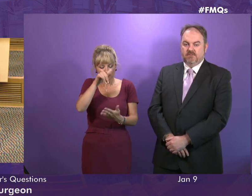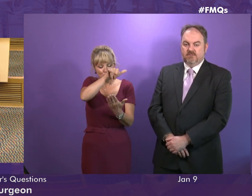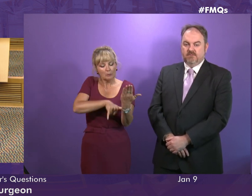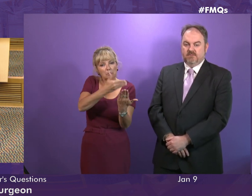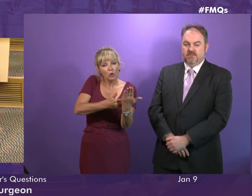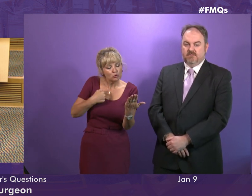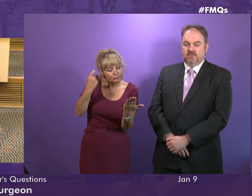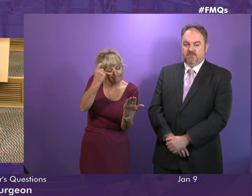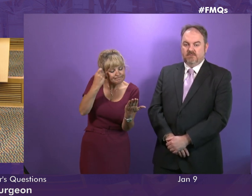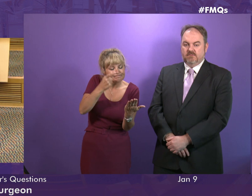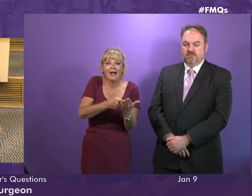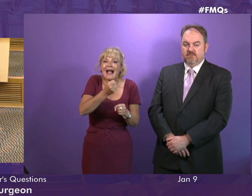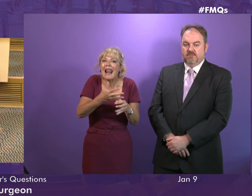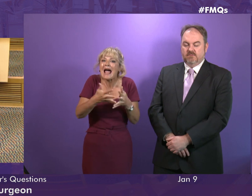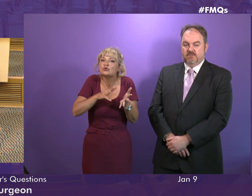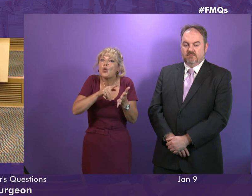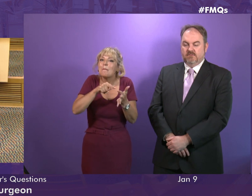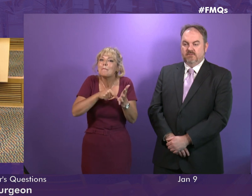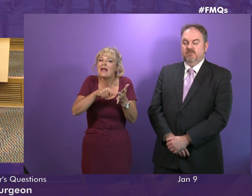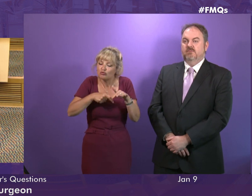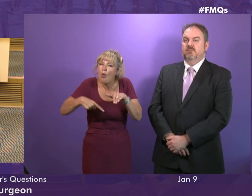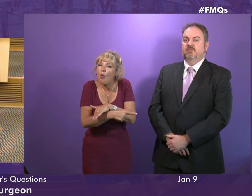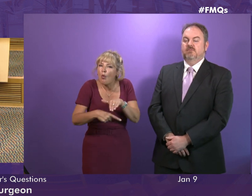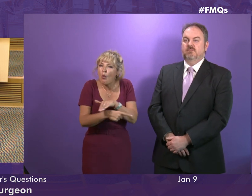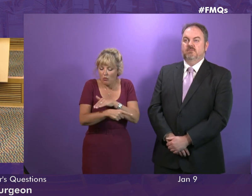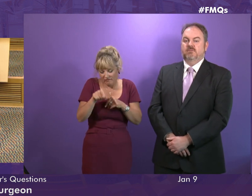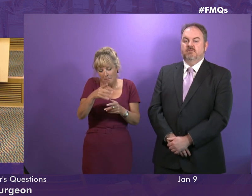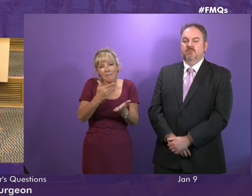of a Glasgow metro as part of the second strategic transport projects review. That review is